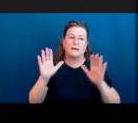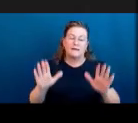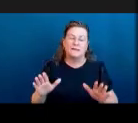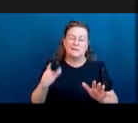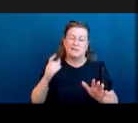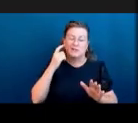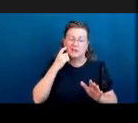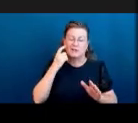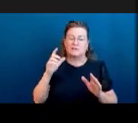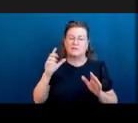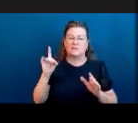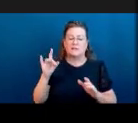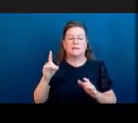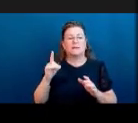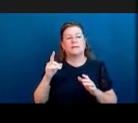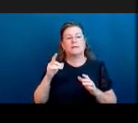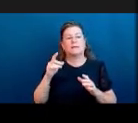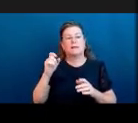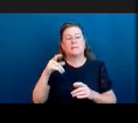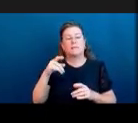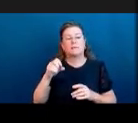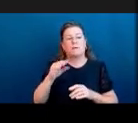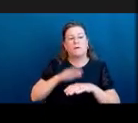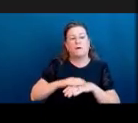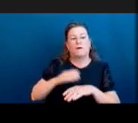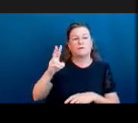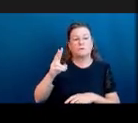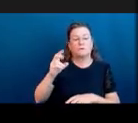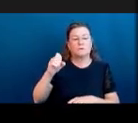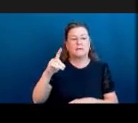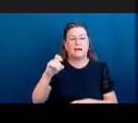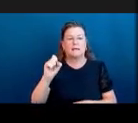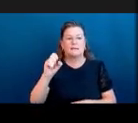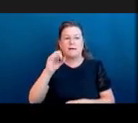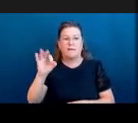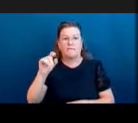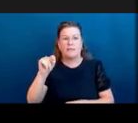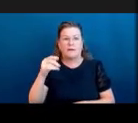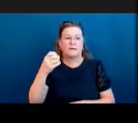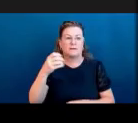on two sides of the spectrum about children with PDA profile